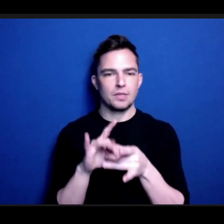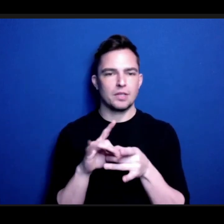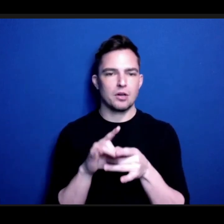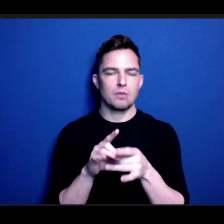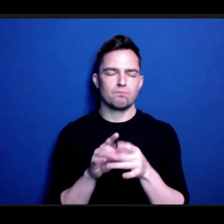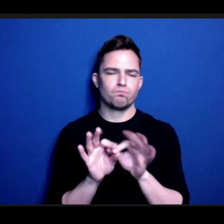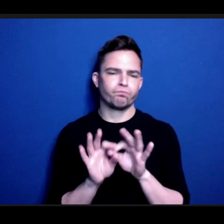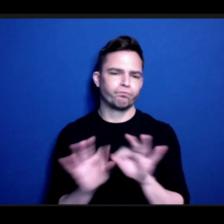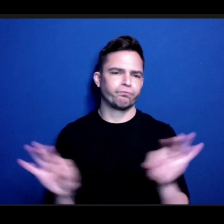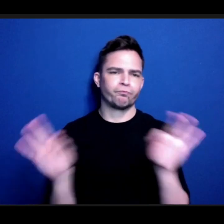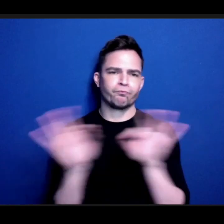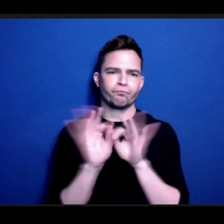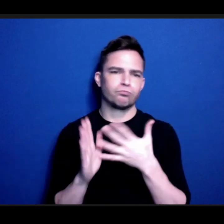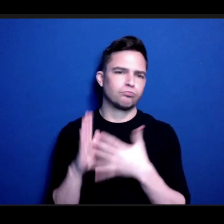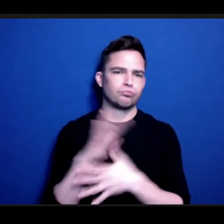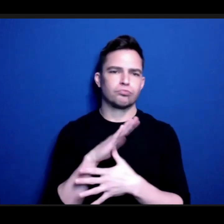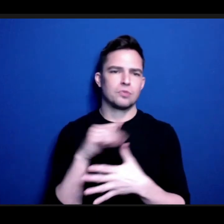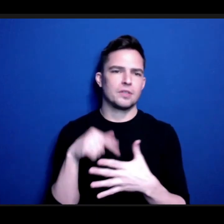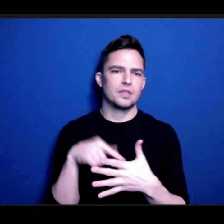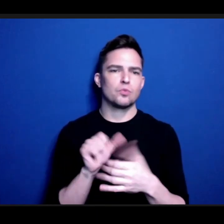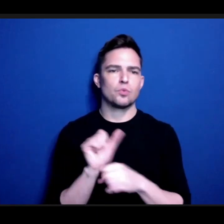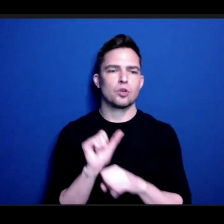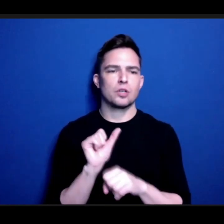this work and doing this work well.